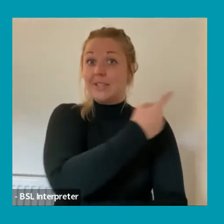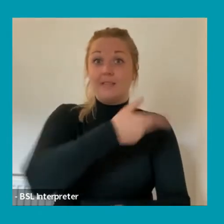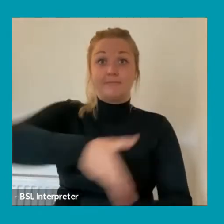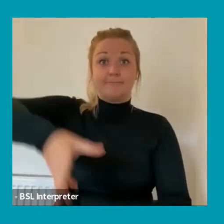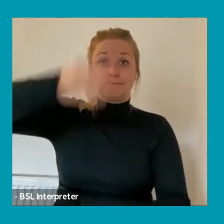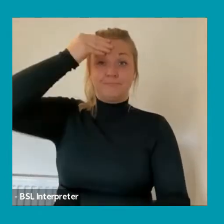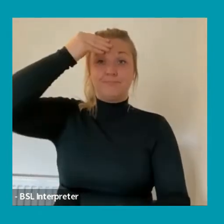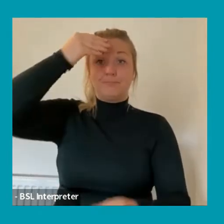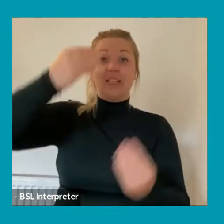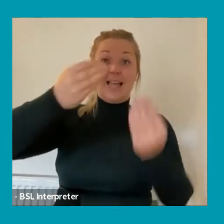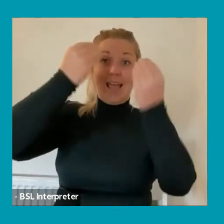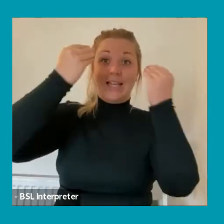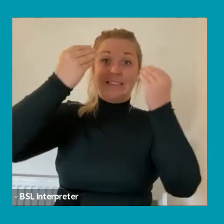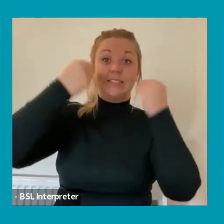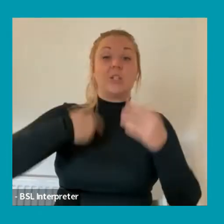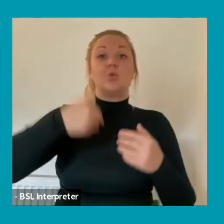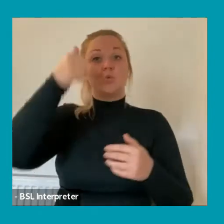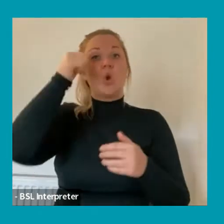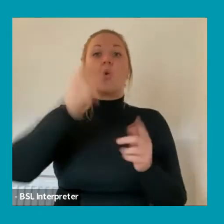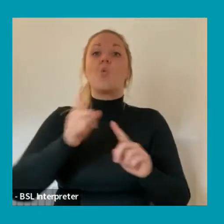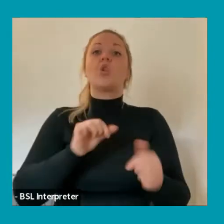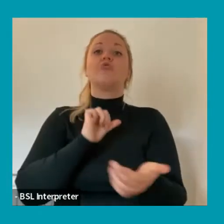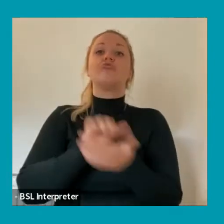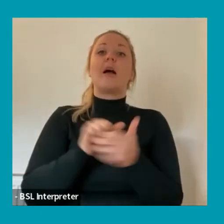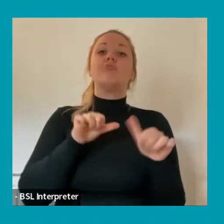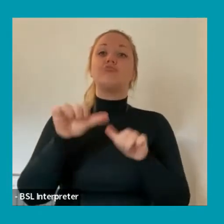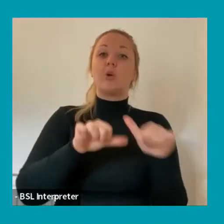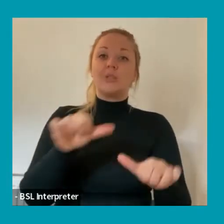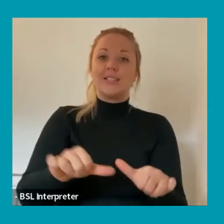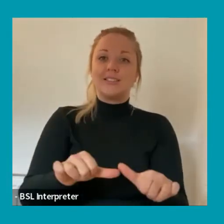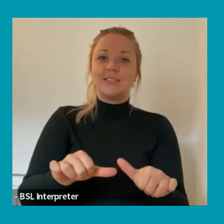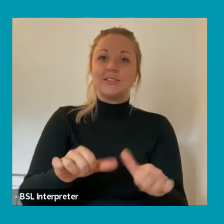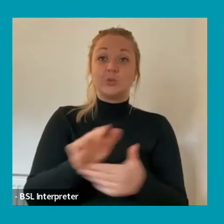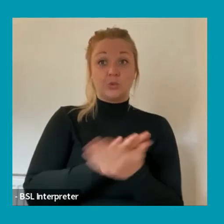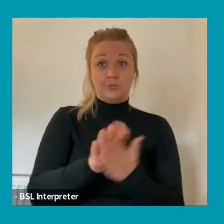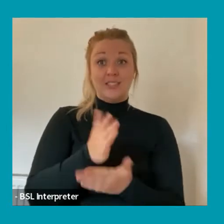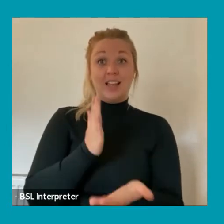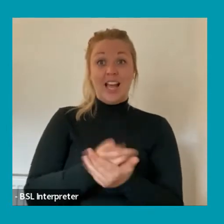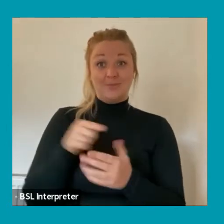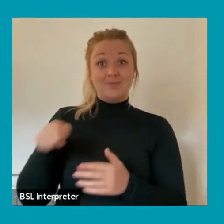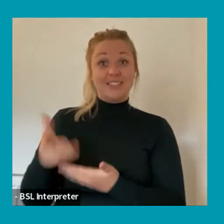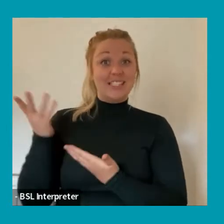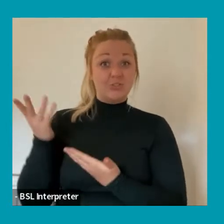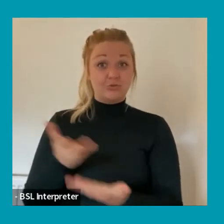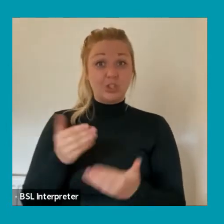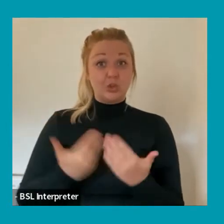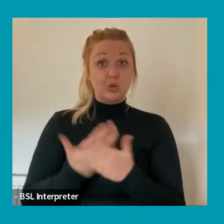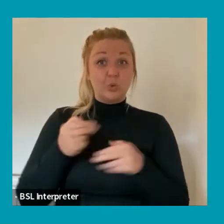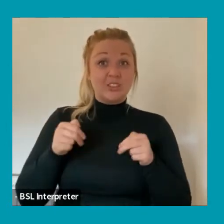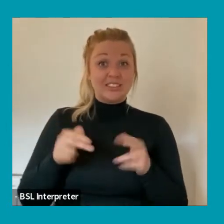It really has benefited everybody. And I think the, you know from an intersectional perspective.